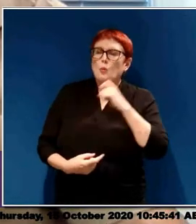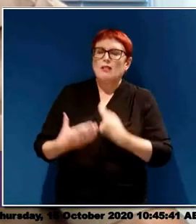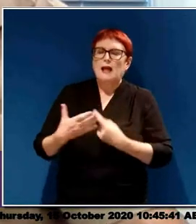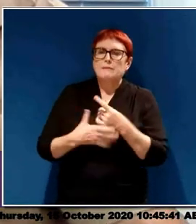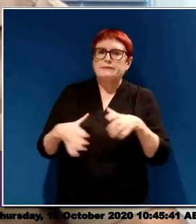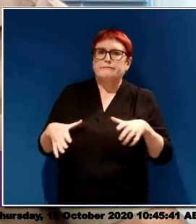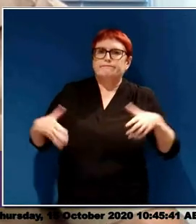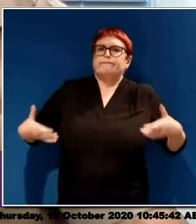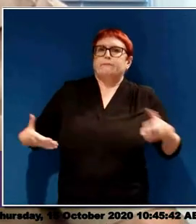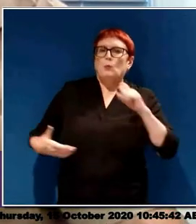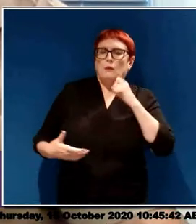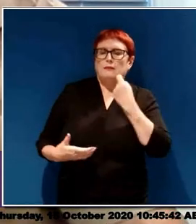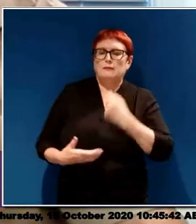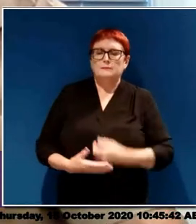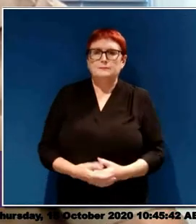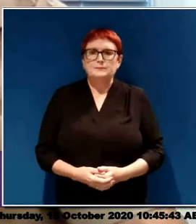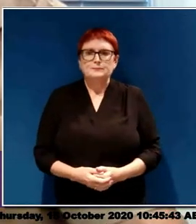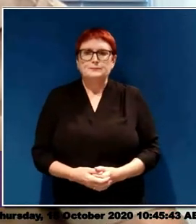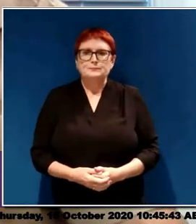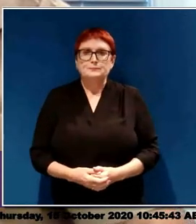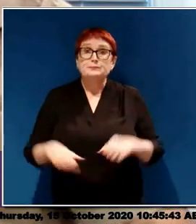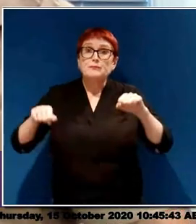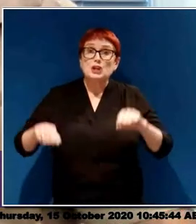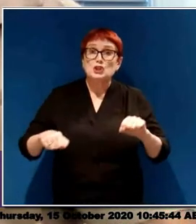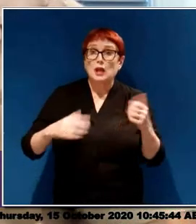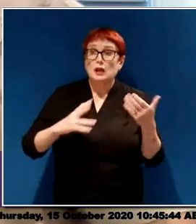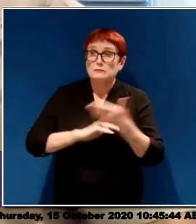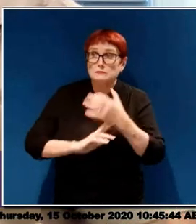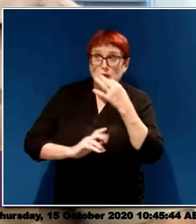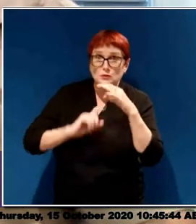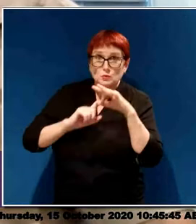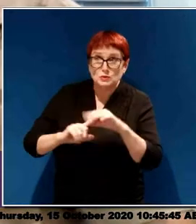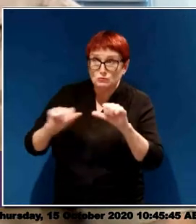May I just ask a question, if you don't mind, at this point.